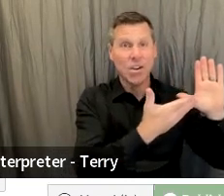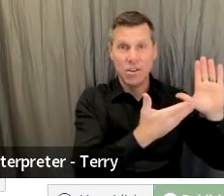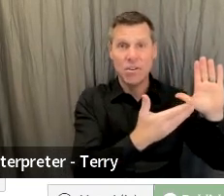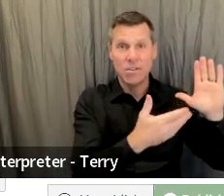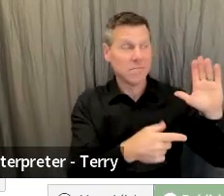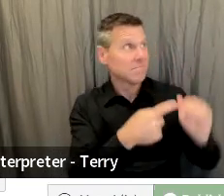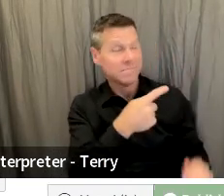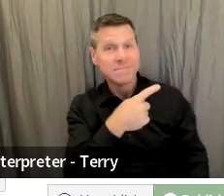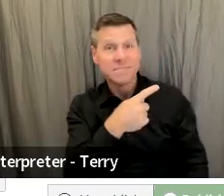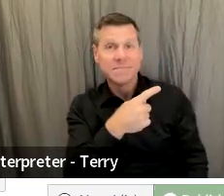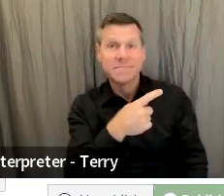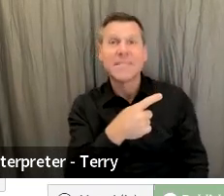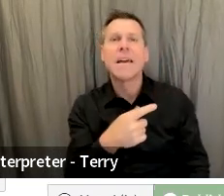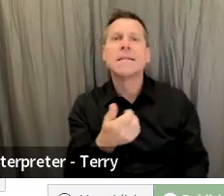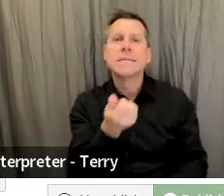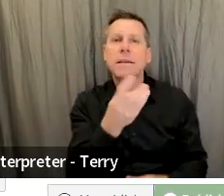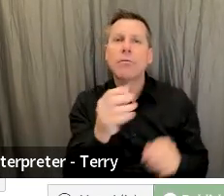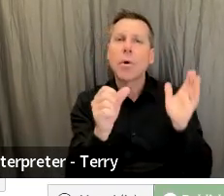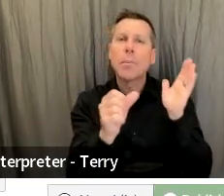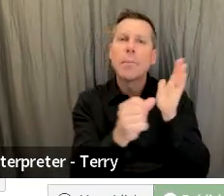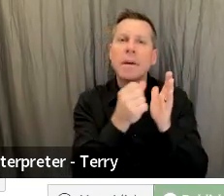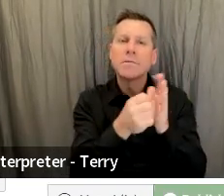But we had several different pages for for teaching reading